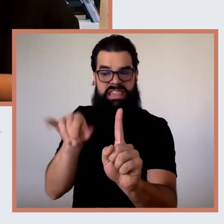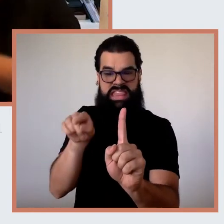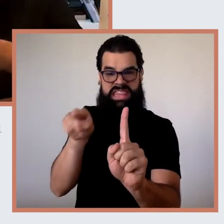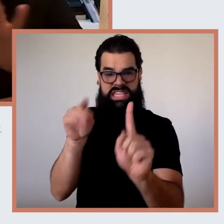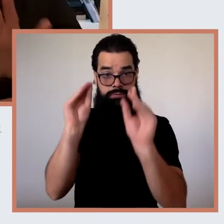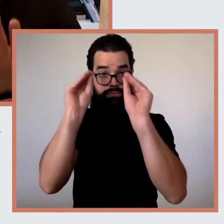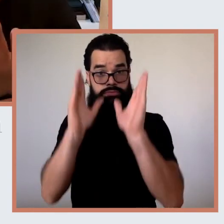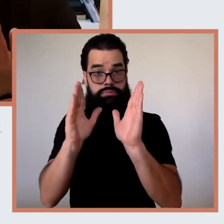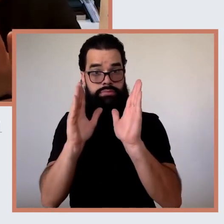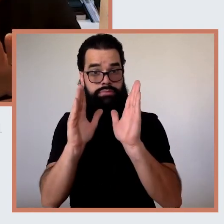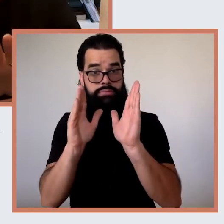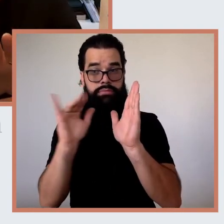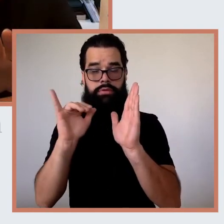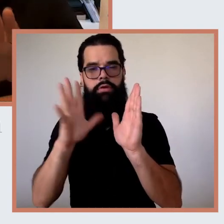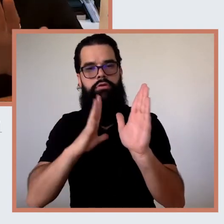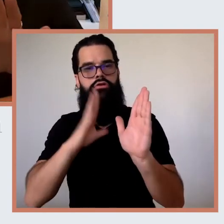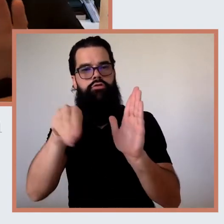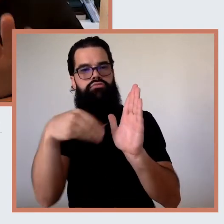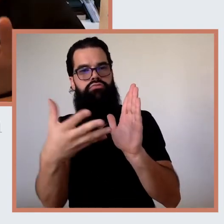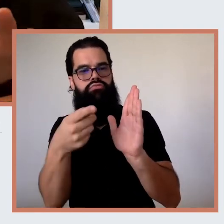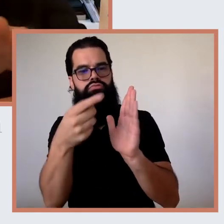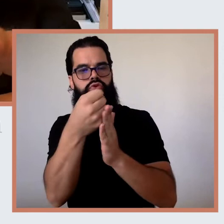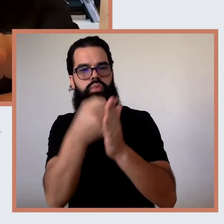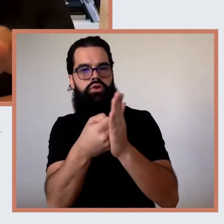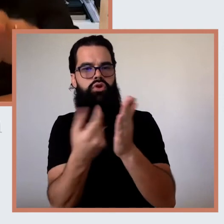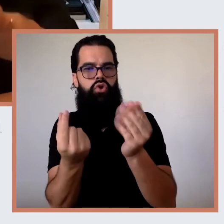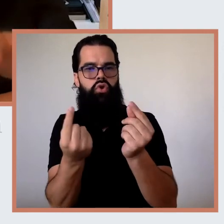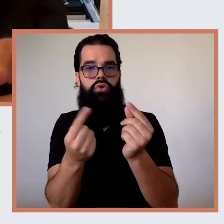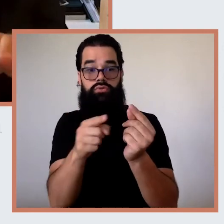Is it that the teacher, this is my question, if the teacher is speaking to you about a scene